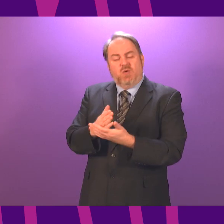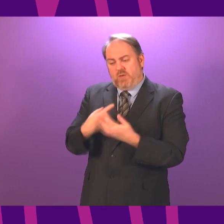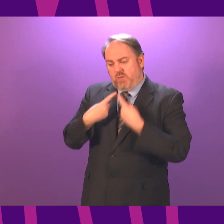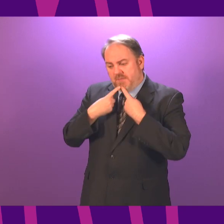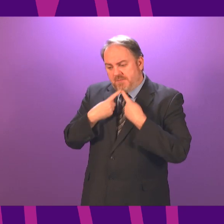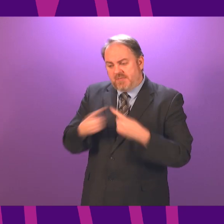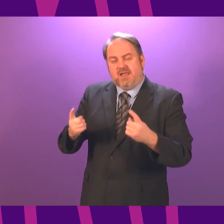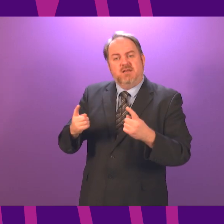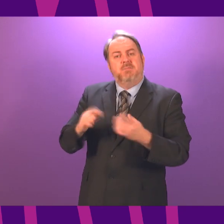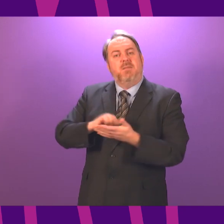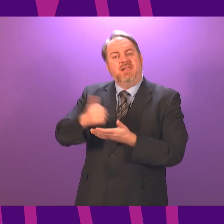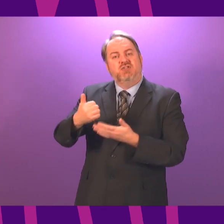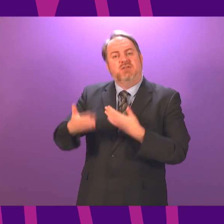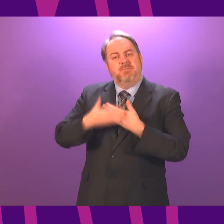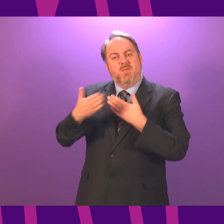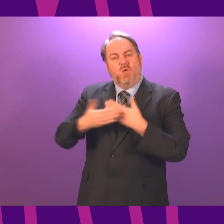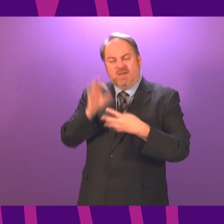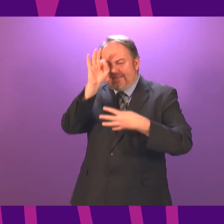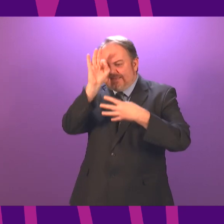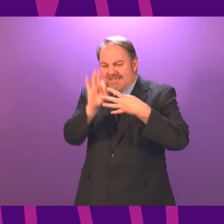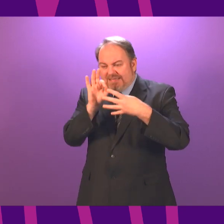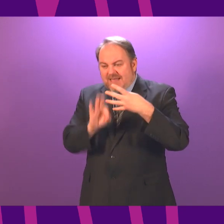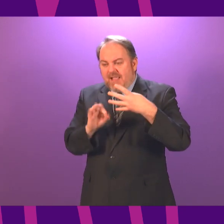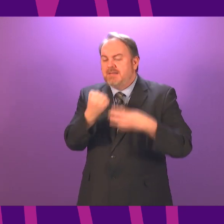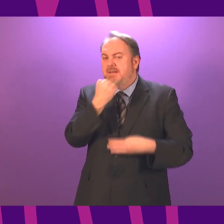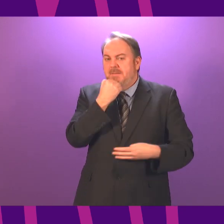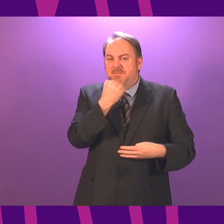weekly breakdowns of the vaccination figures, both by cohort under the Joint Committee on